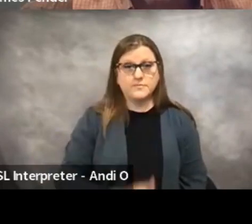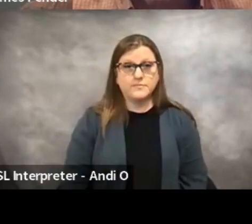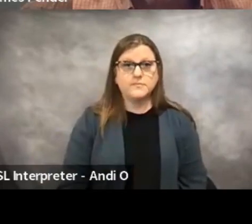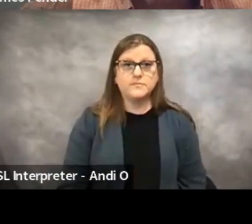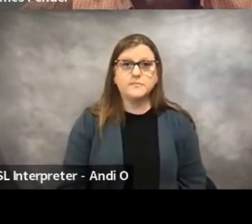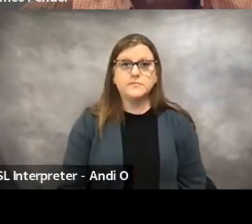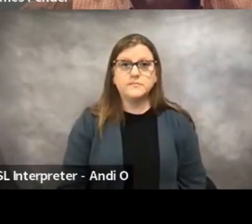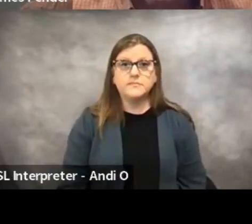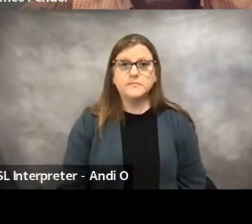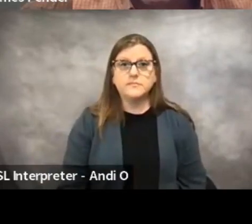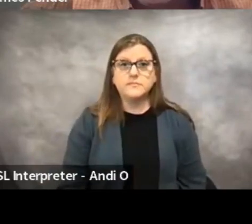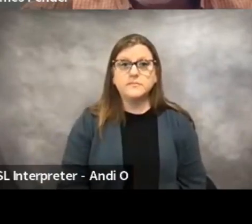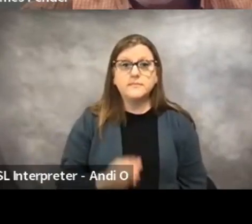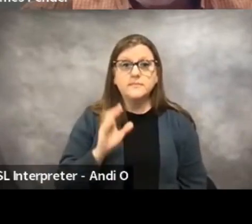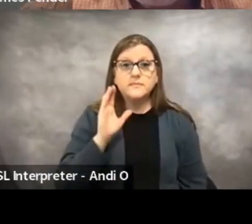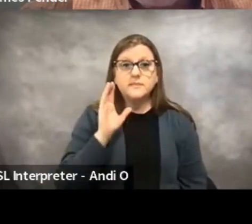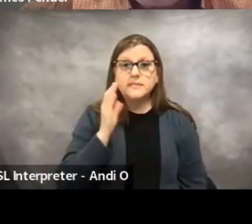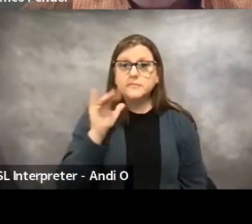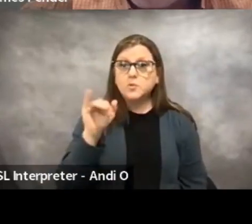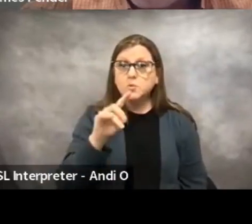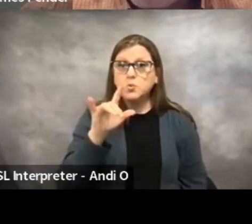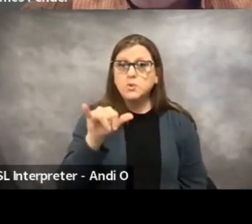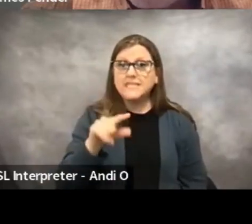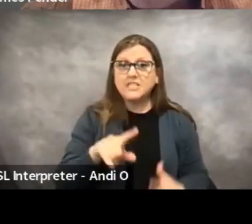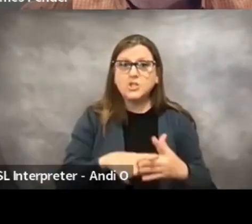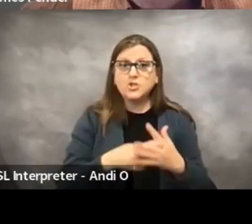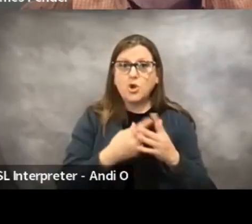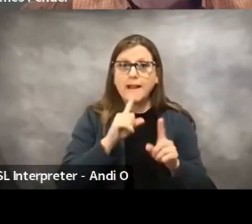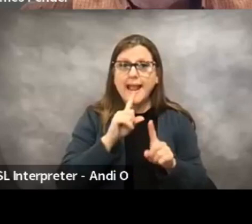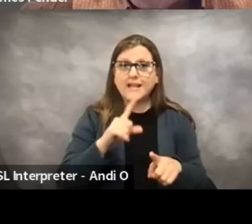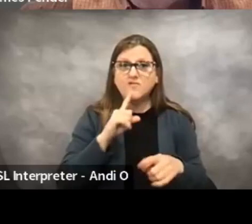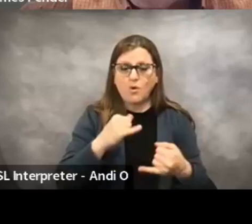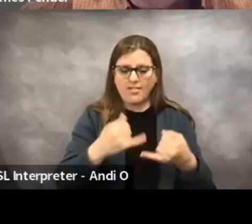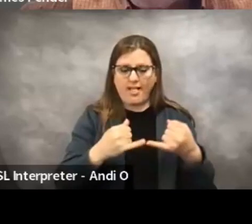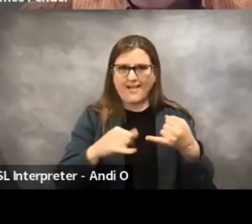It looks like Judy has started an answer for one of the last questions that was in the chat